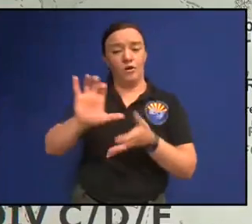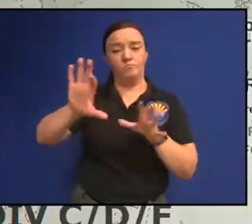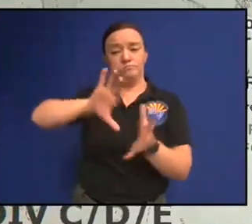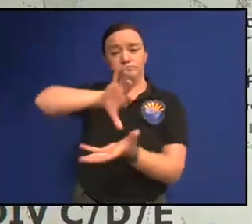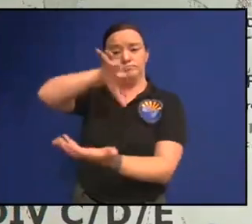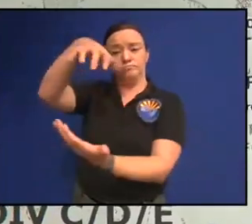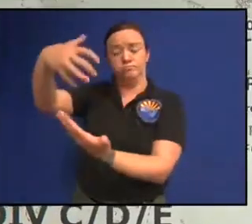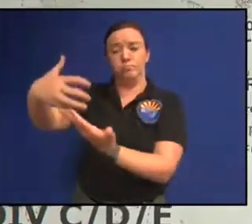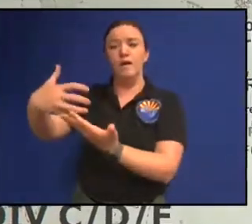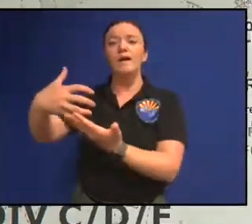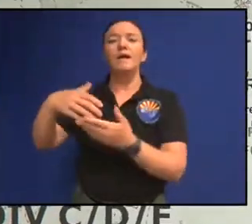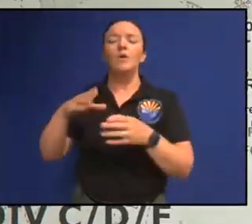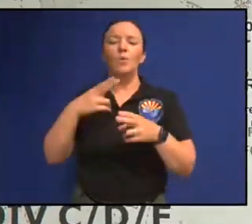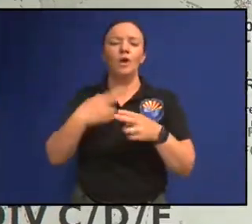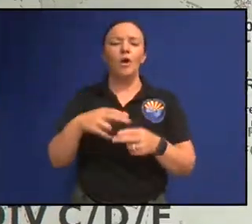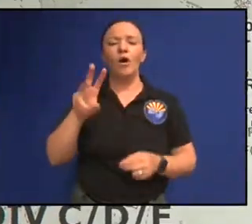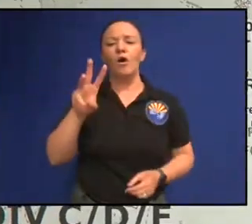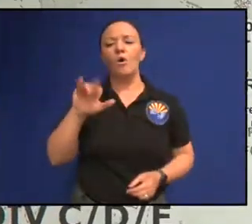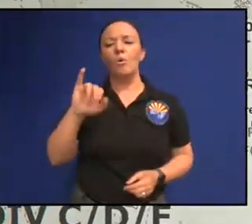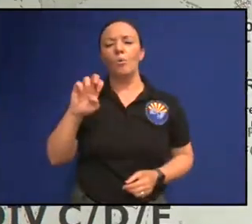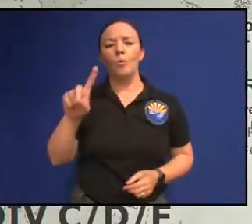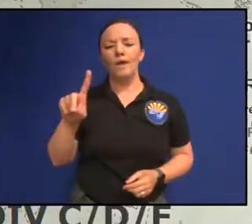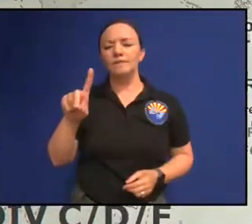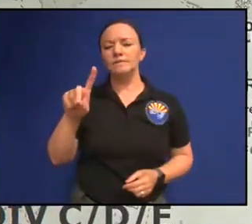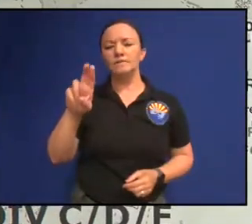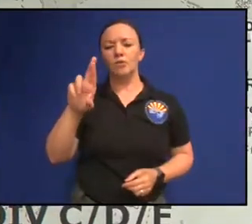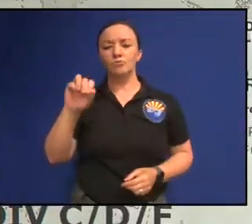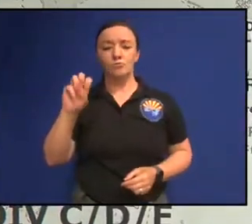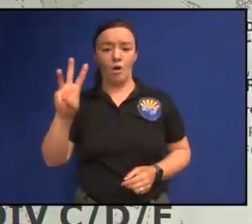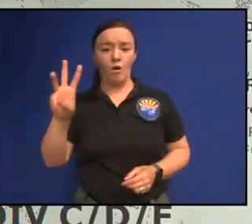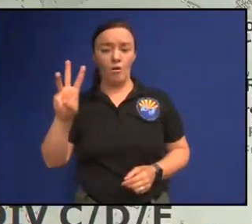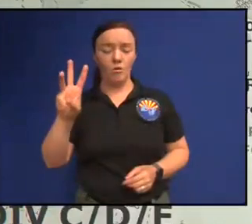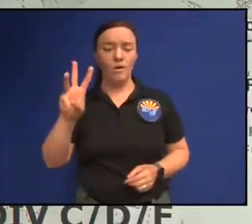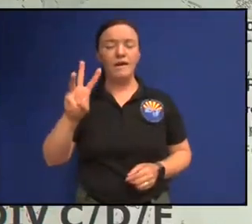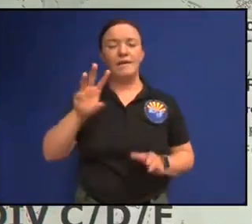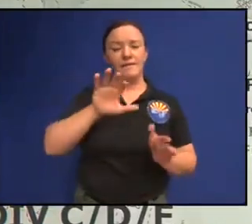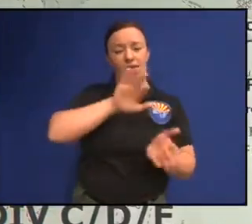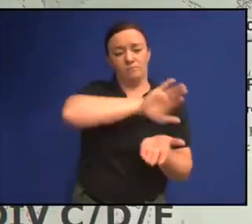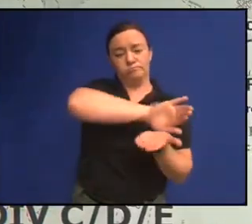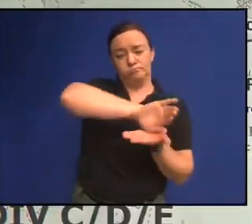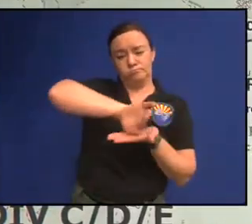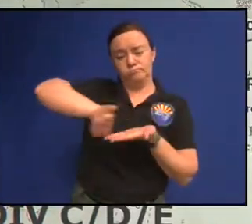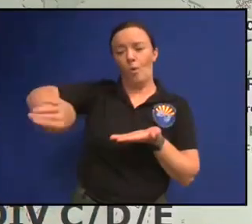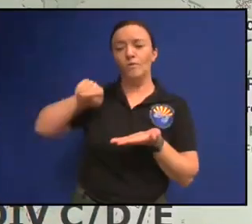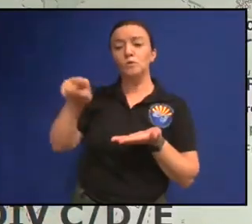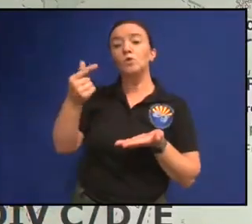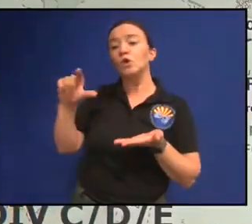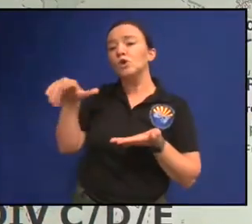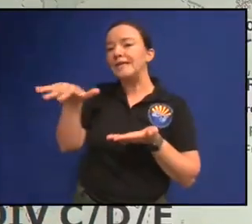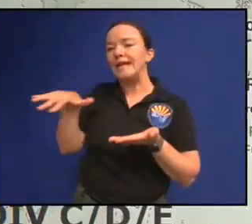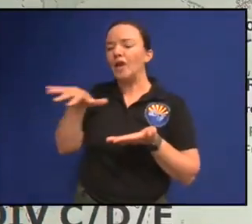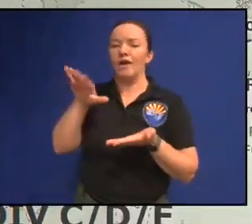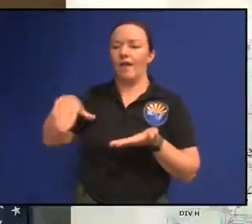ALONG THE FIRE EDGE TO THE GREEN SIDE. SO REALLY IMPORTANT TO KIND OF BREAK THAT DOWN BECAUSE IT DOES TWO THINGS.